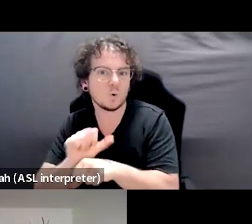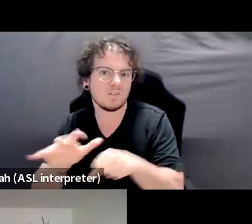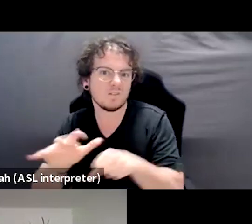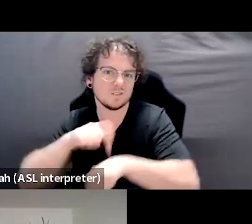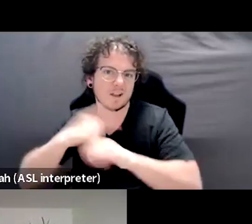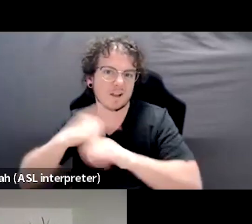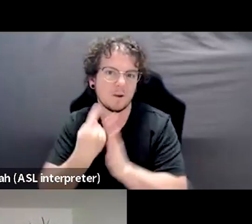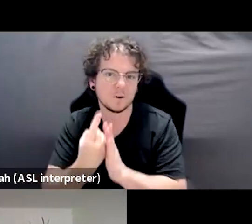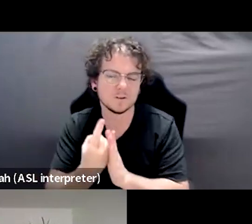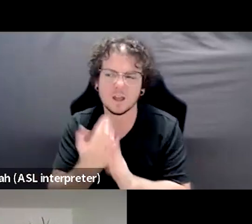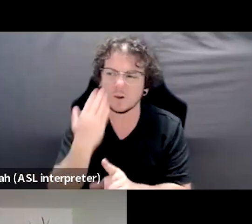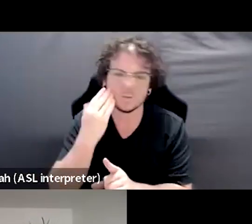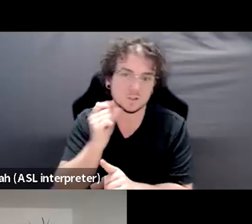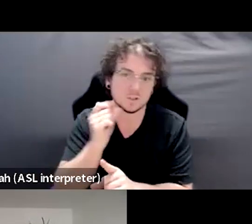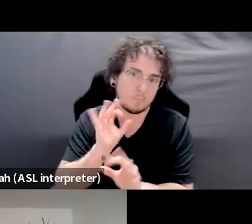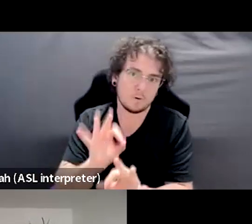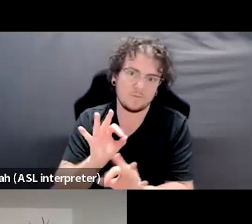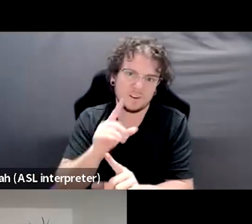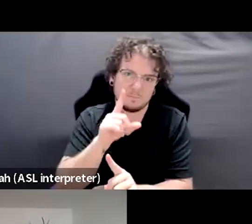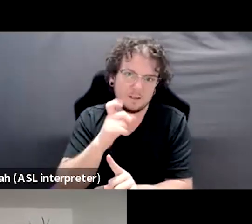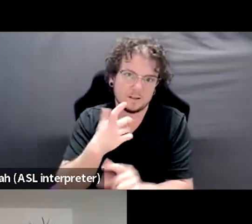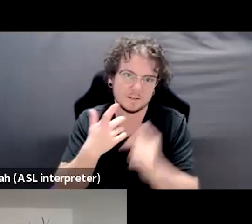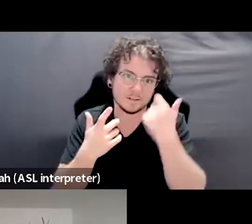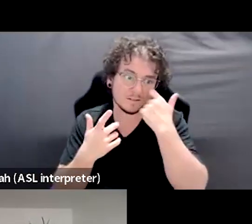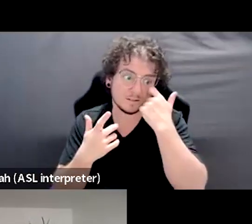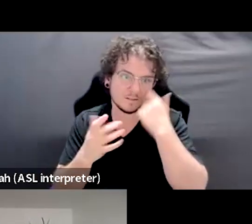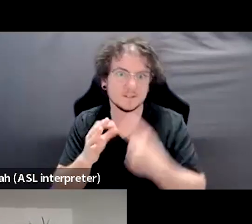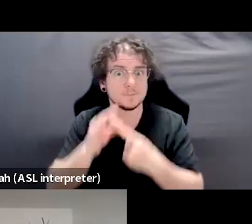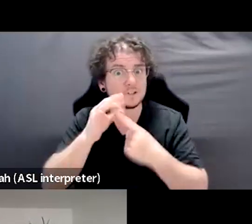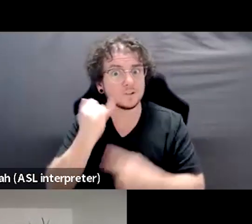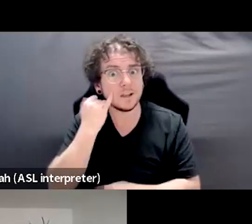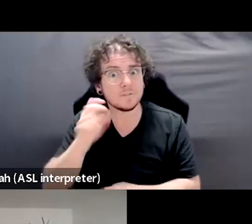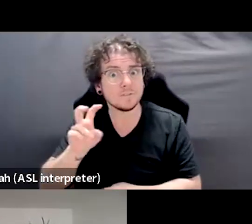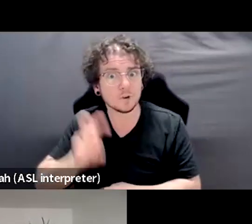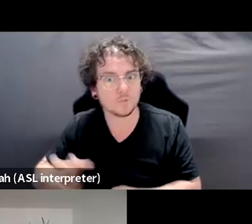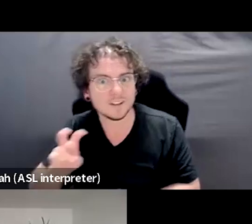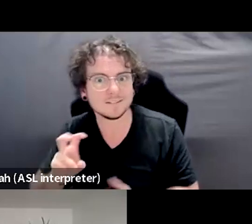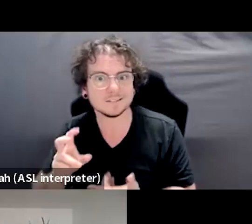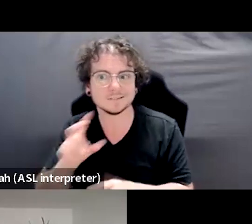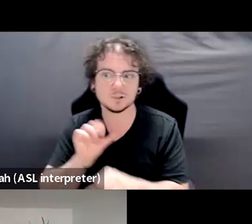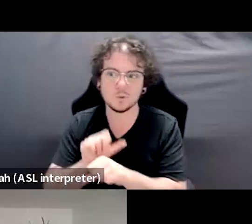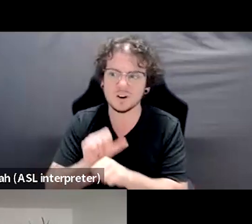just because especially with freelancers who made up a pretty small percentage of survey